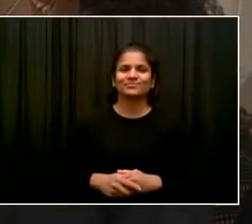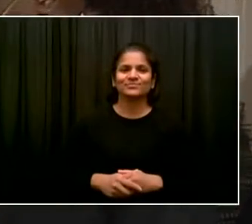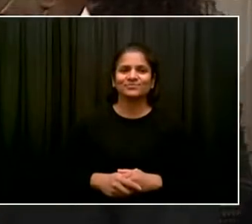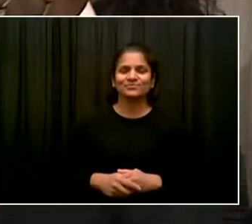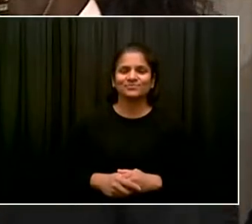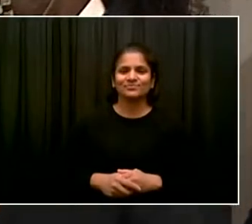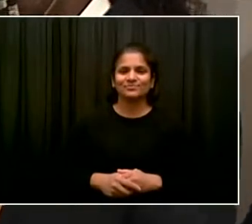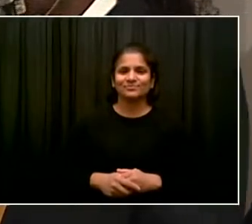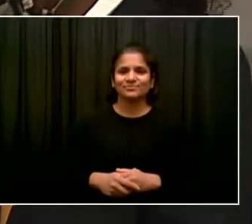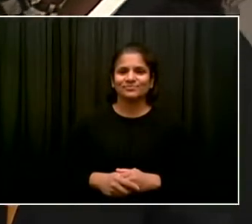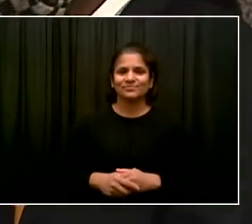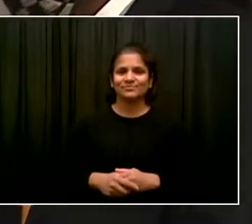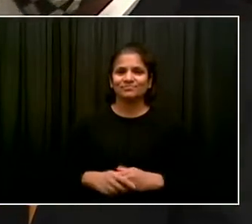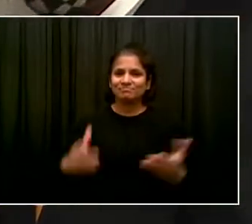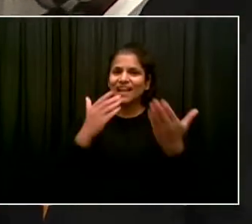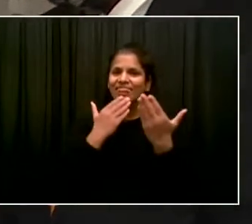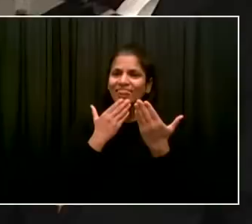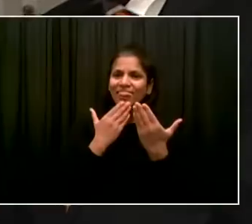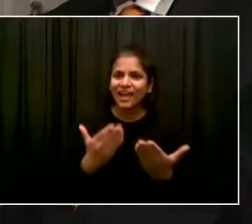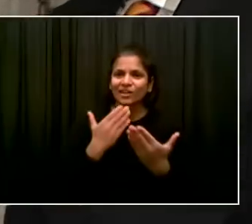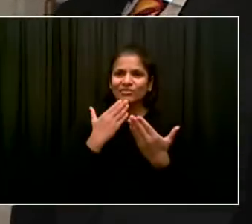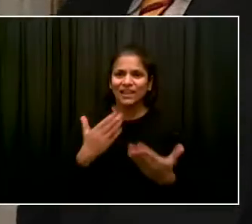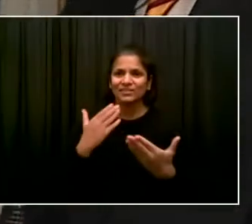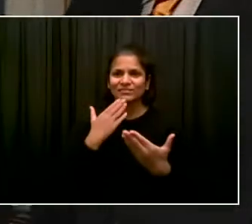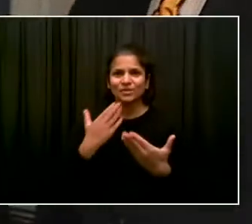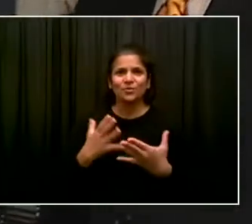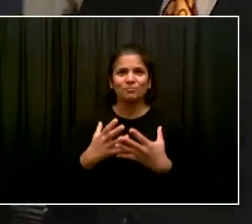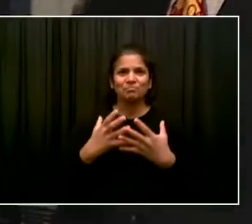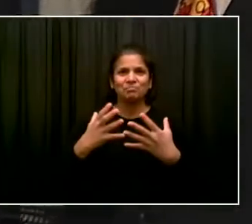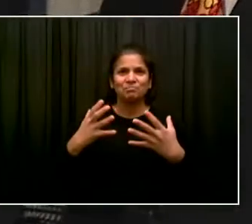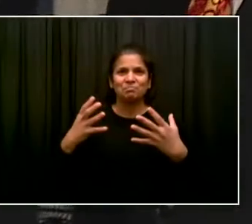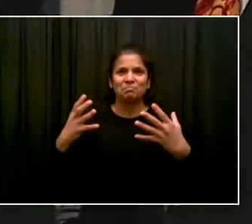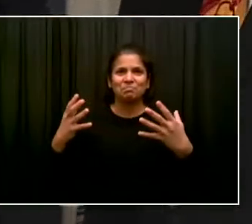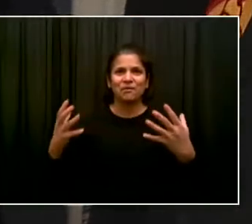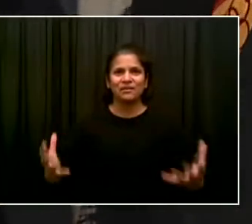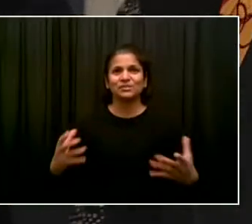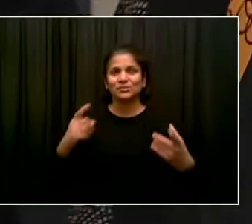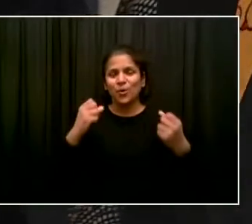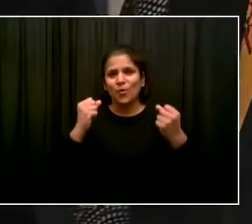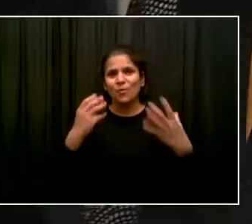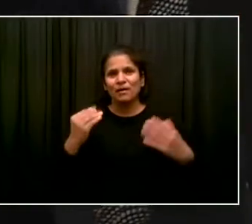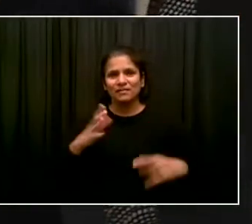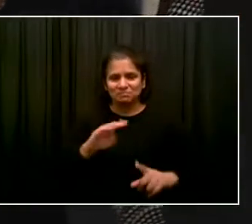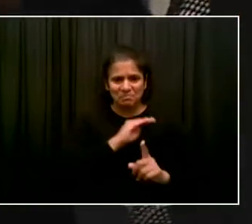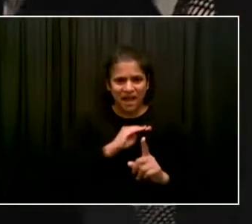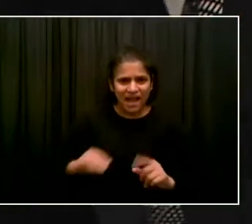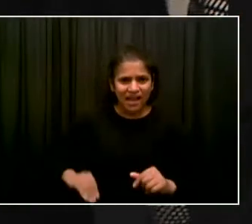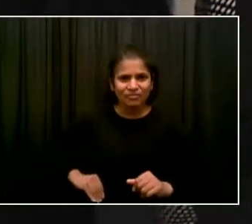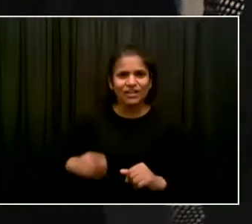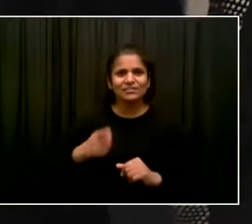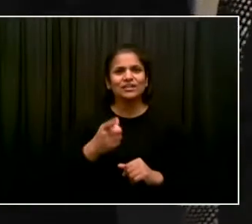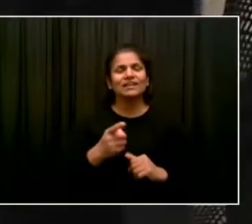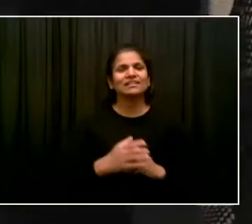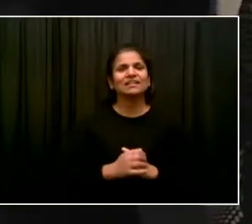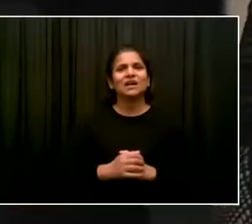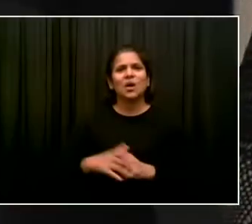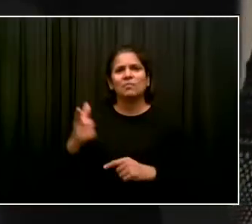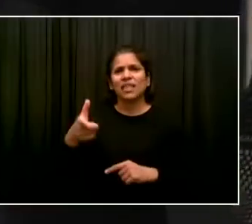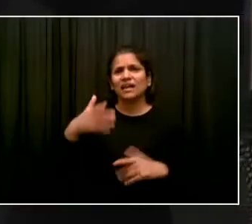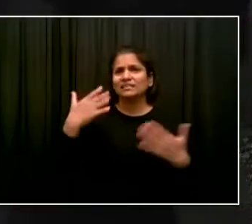YOURS.